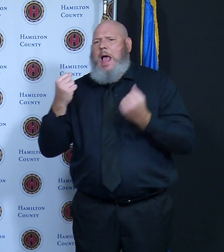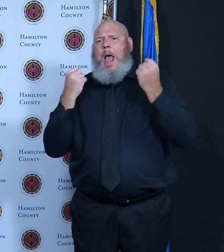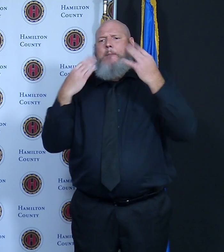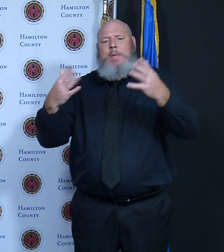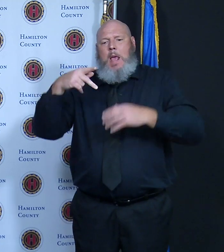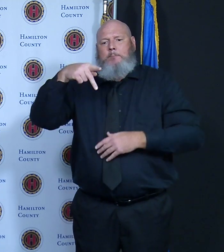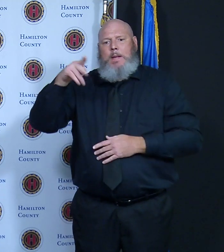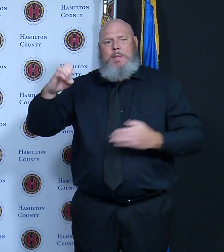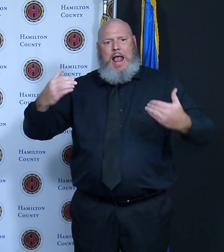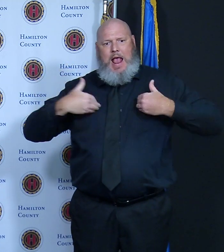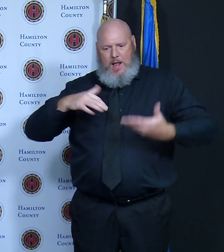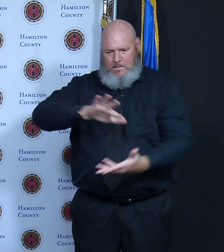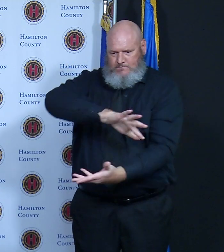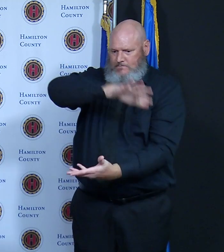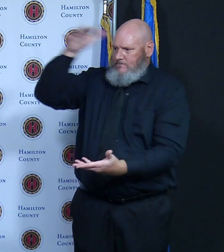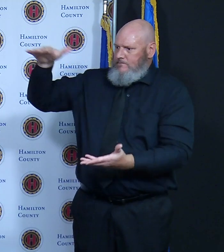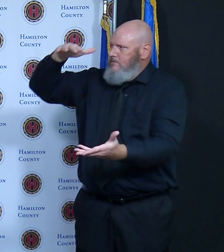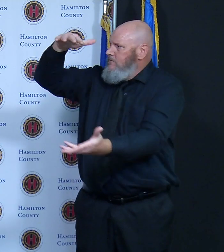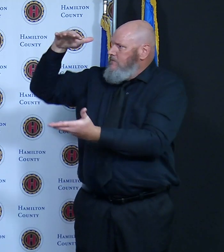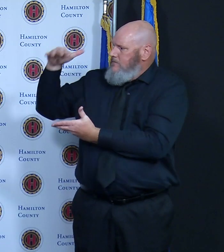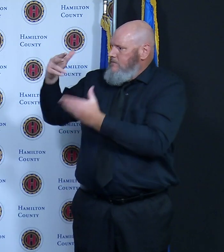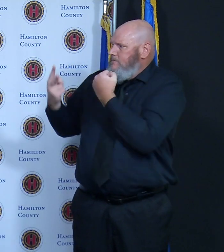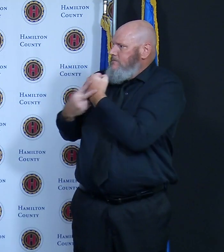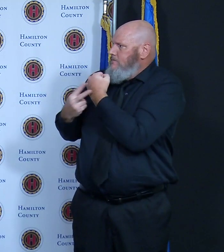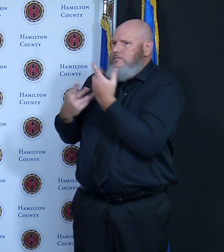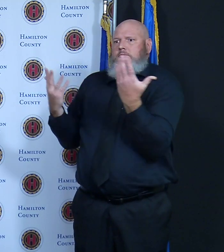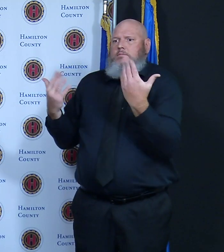information on what we're accepting in the condition and then you can call